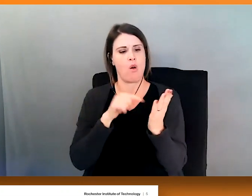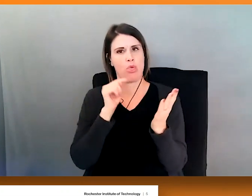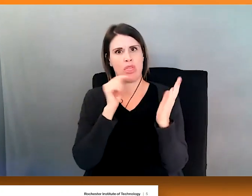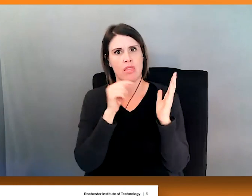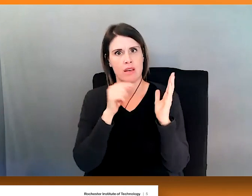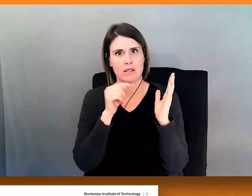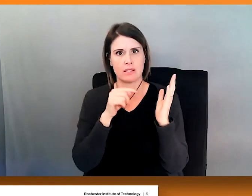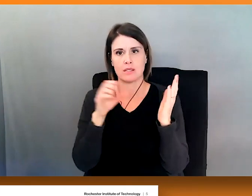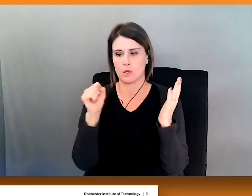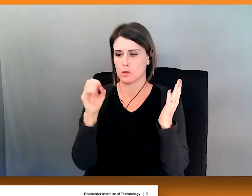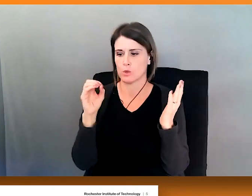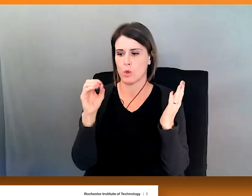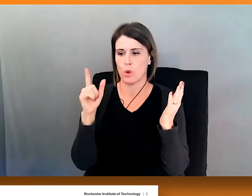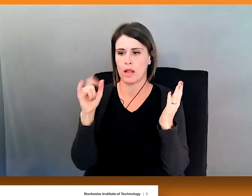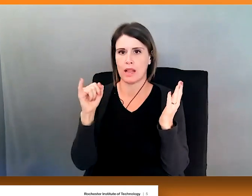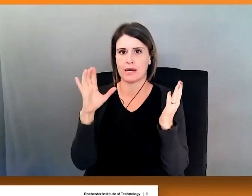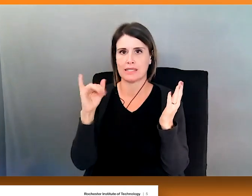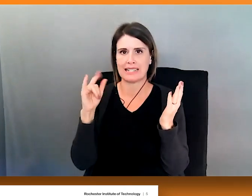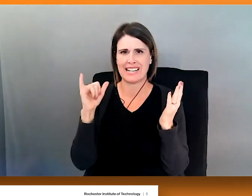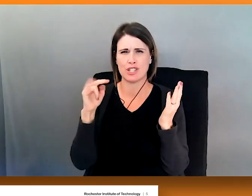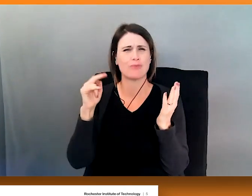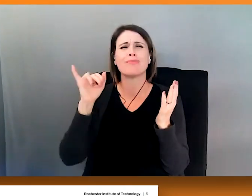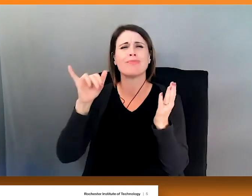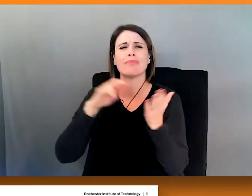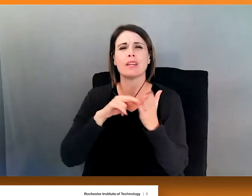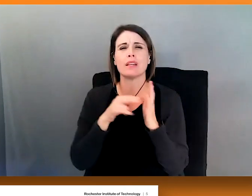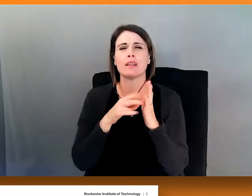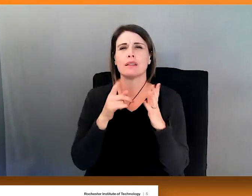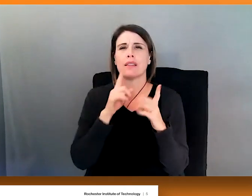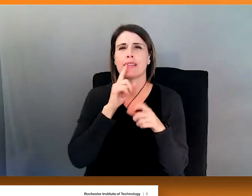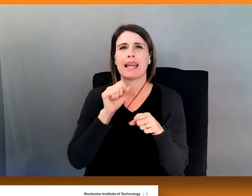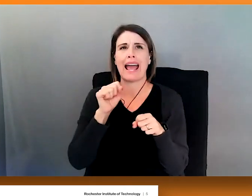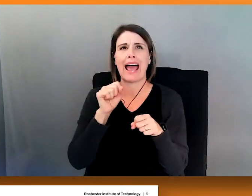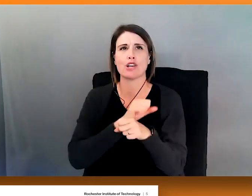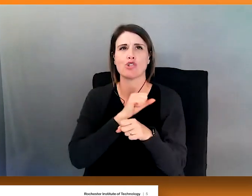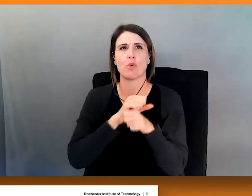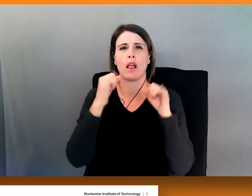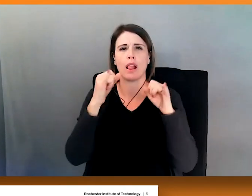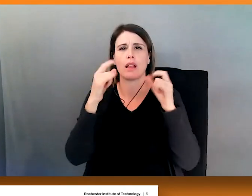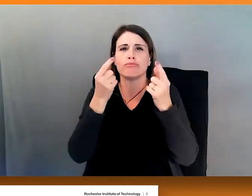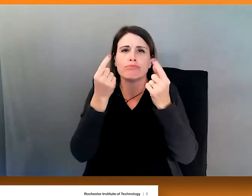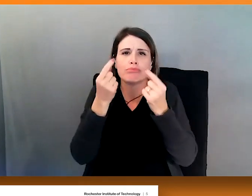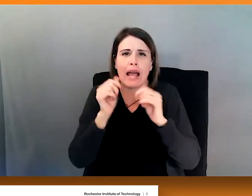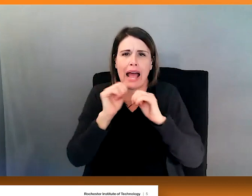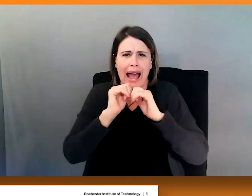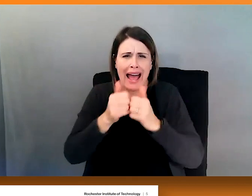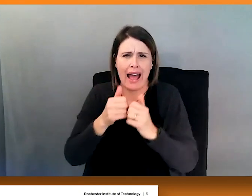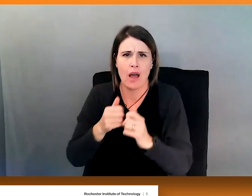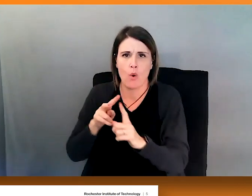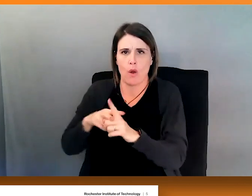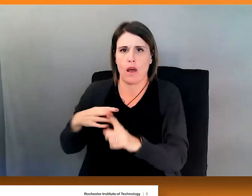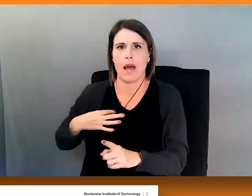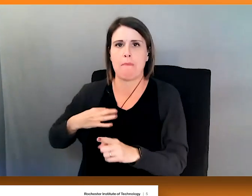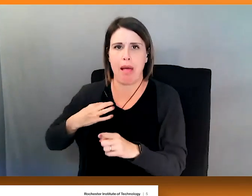which is the actual instructions of the grant